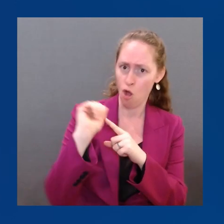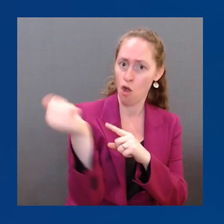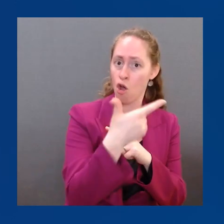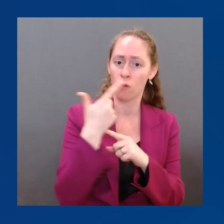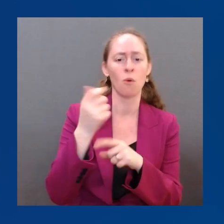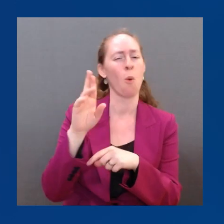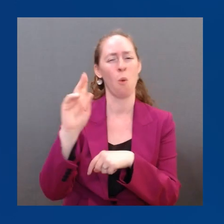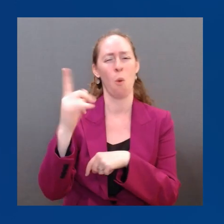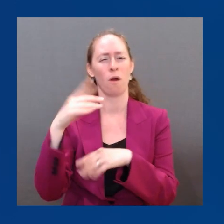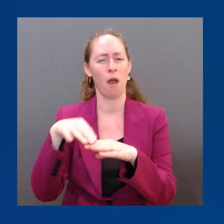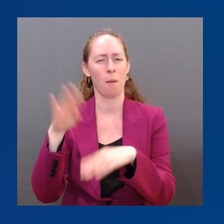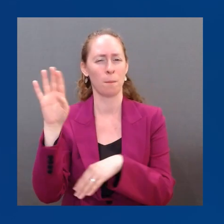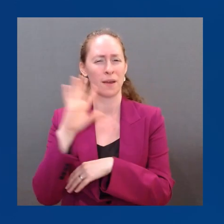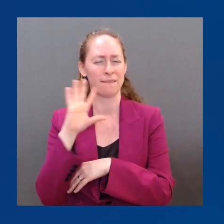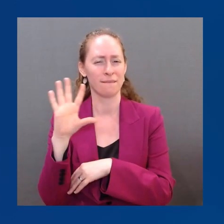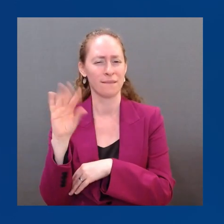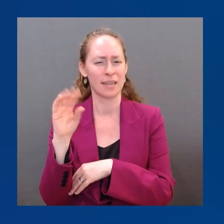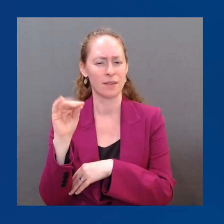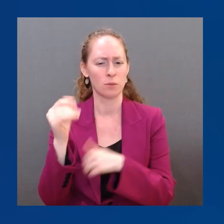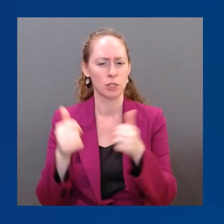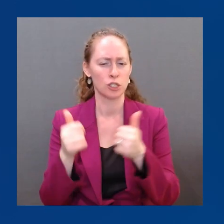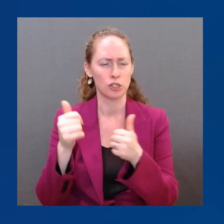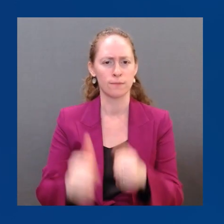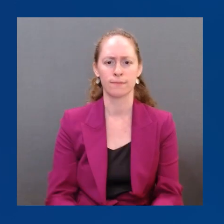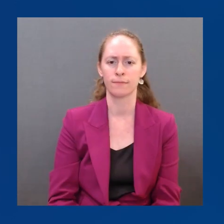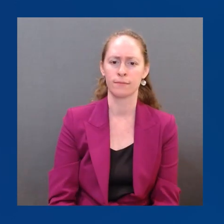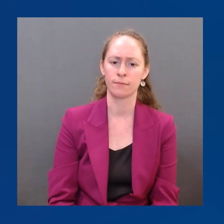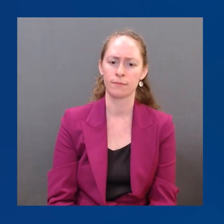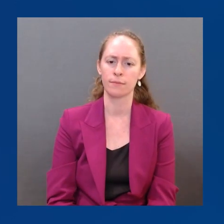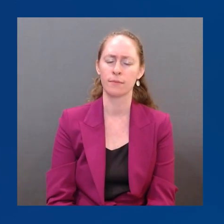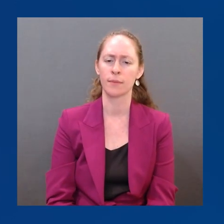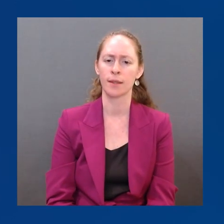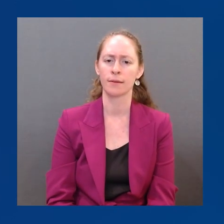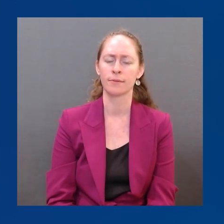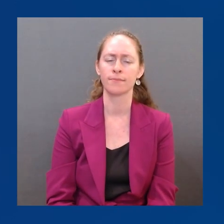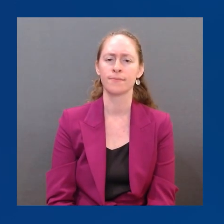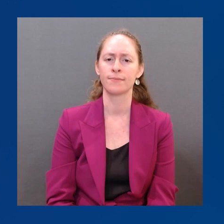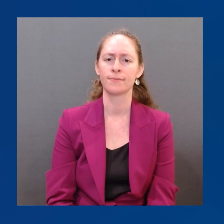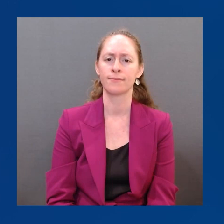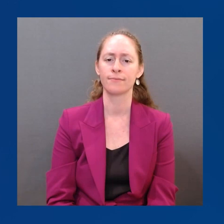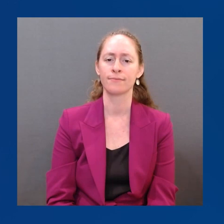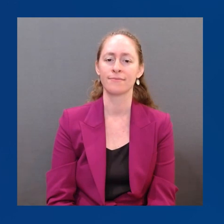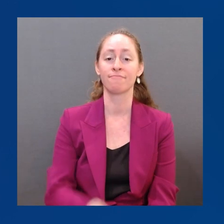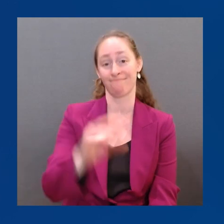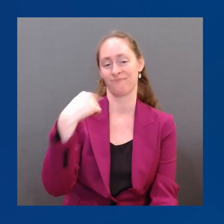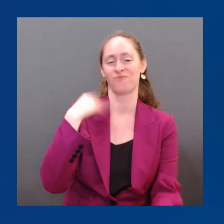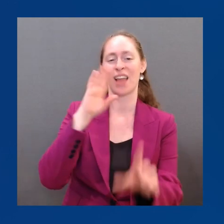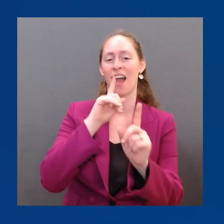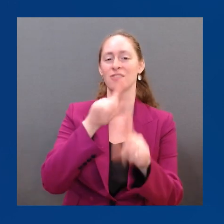for thinking about vaccines and eligibility. Jeff, the way I think about this is and as I said earlier: